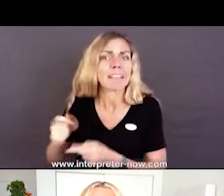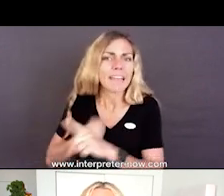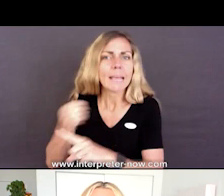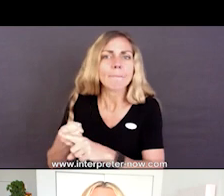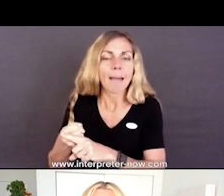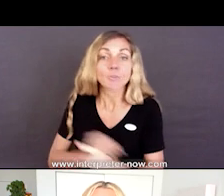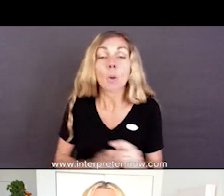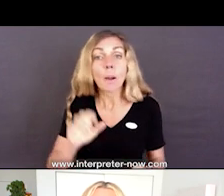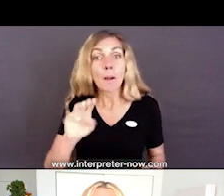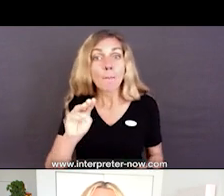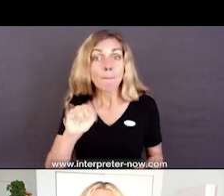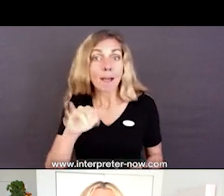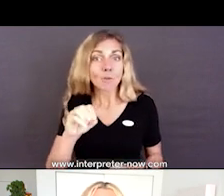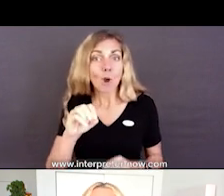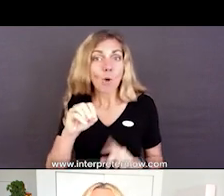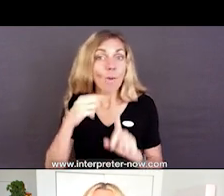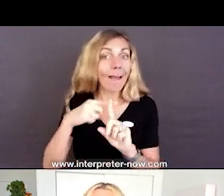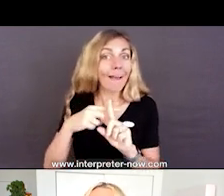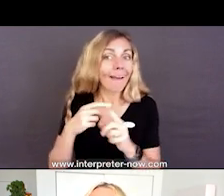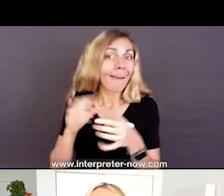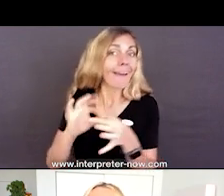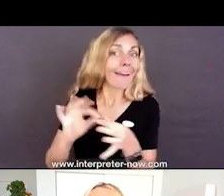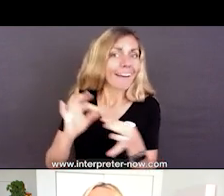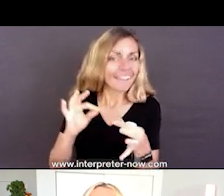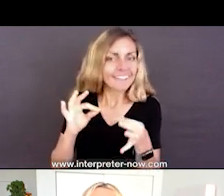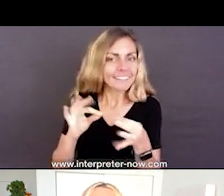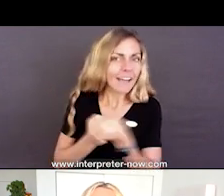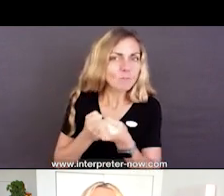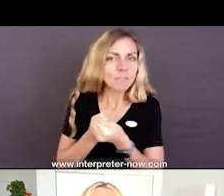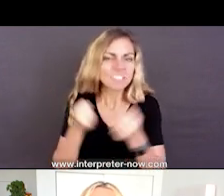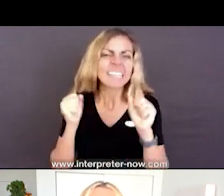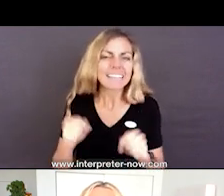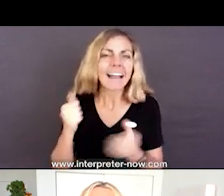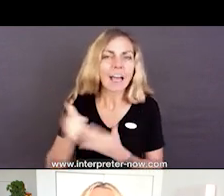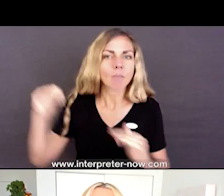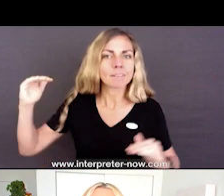that impact from microaggressions. Micro-affirmations can counter the impact of microaggressions.